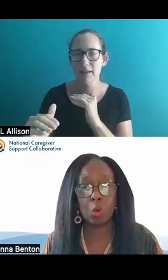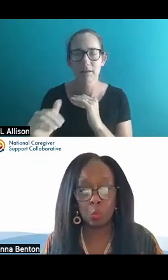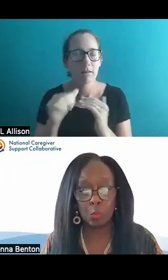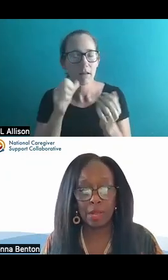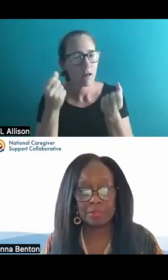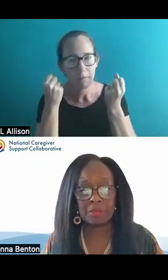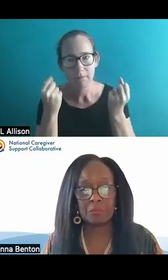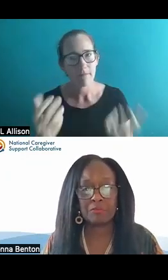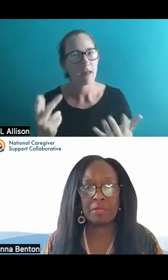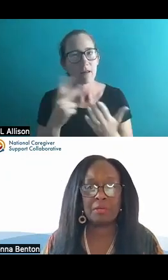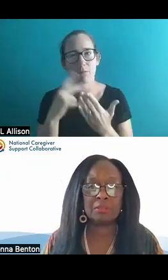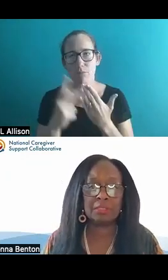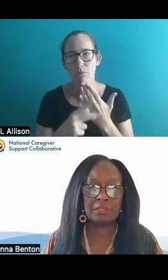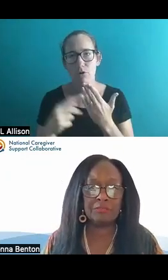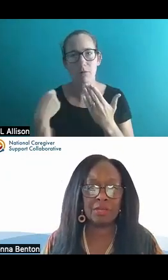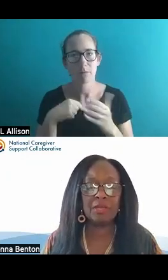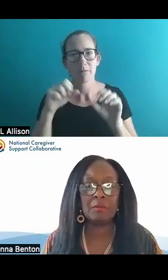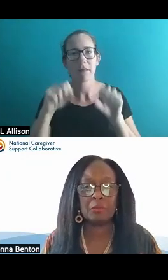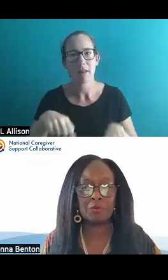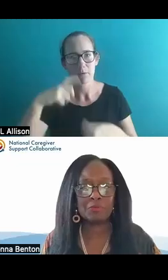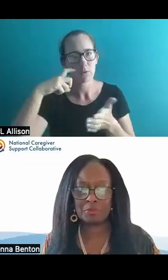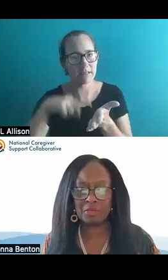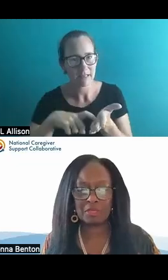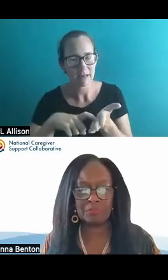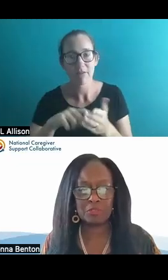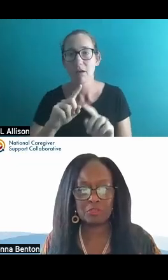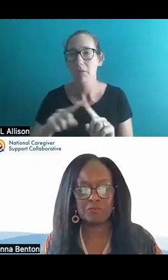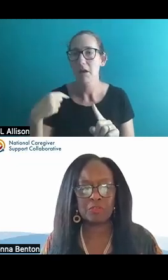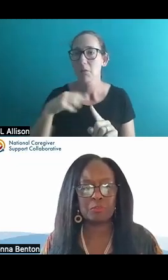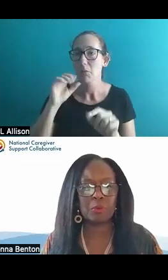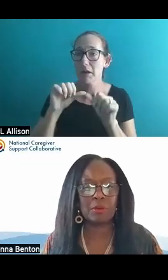programs that we've been able to identify, but we're going to keep searching for those programs